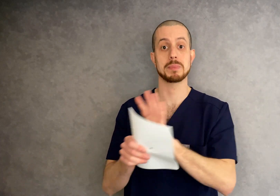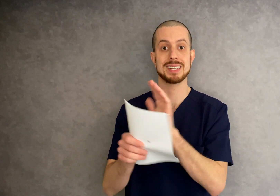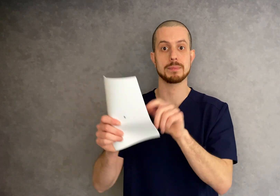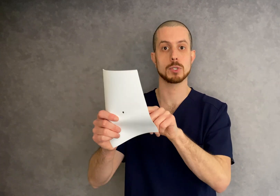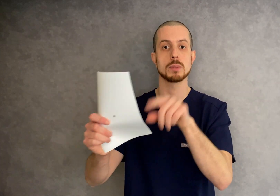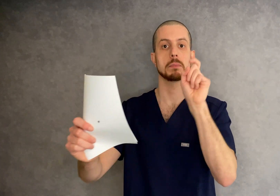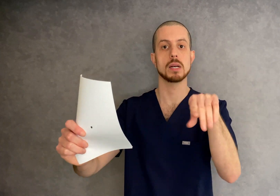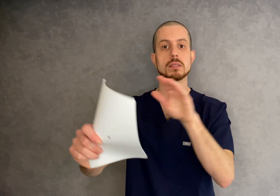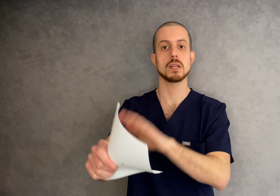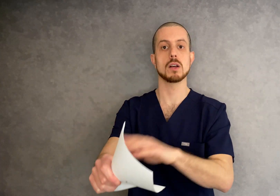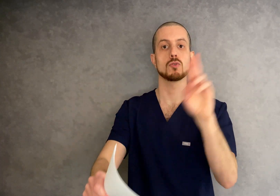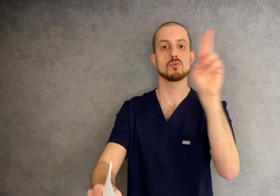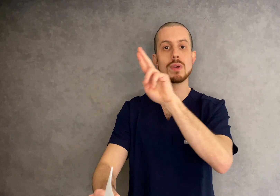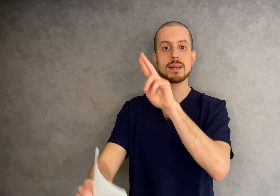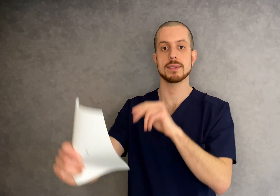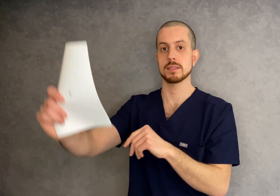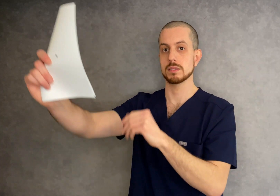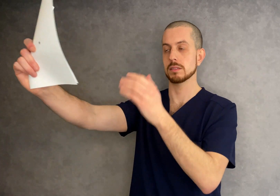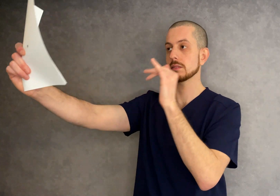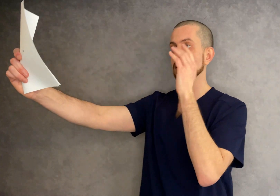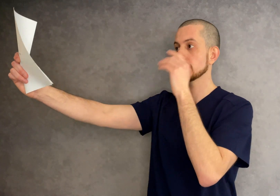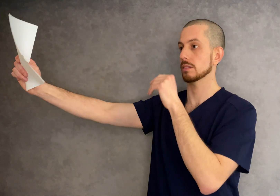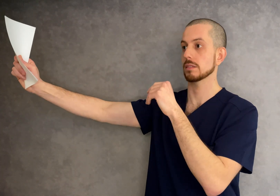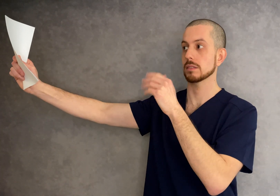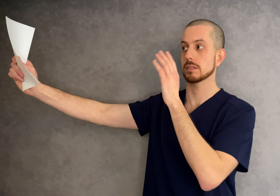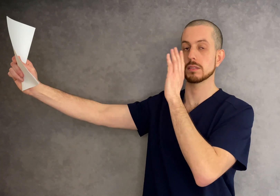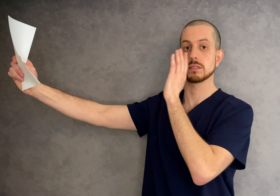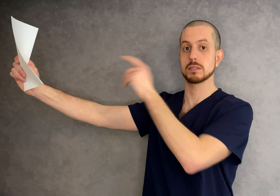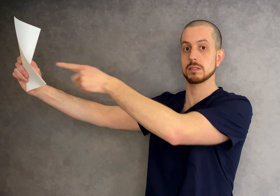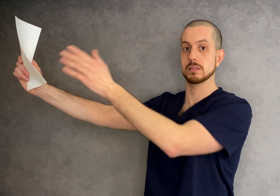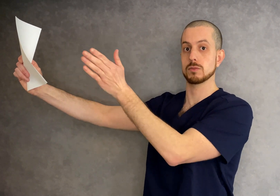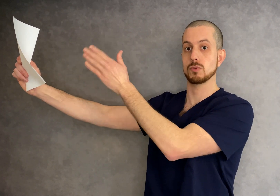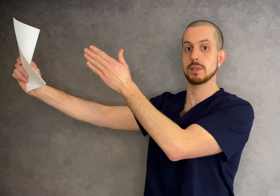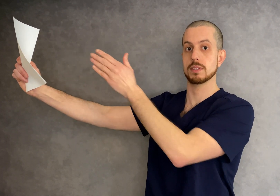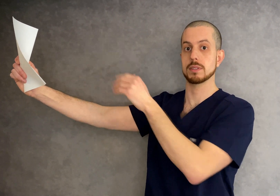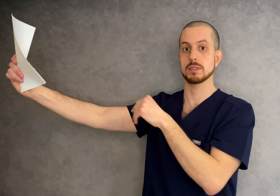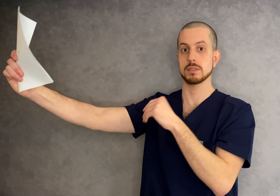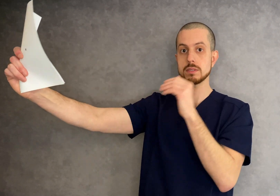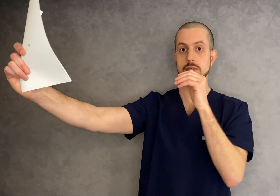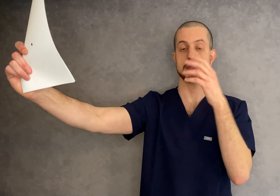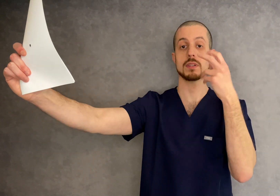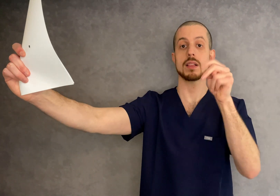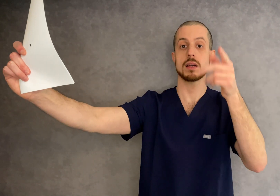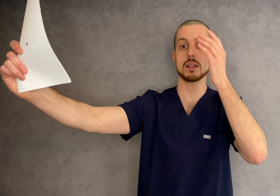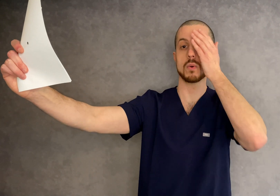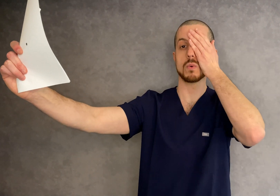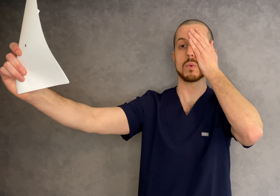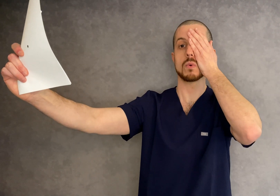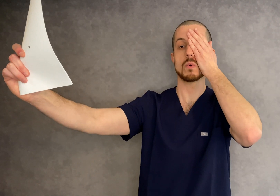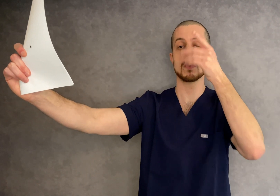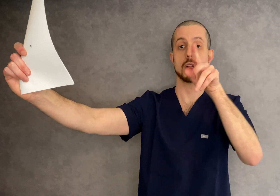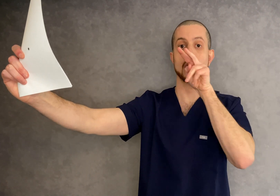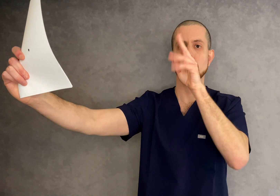then place the paper on the right side of your face. Now hold your left hand over your left eye